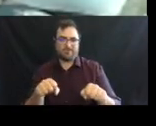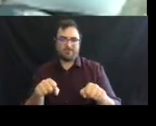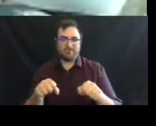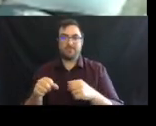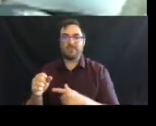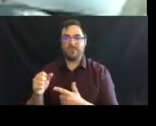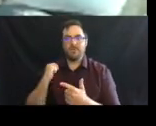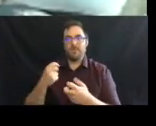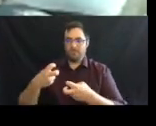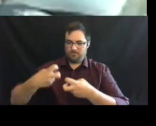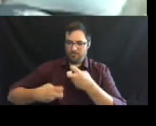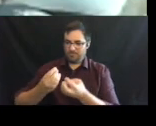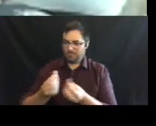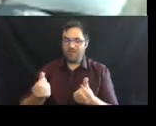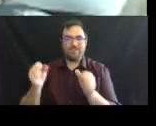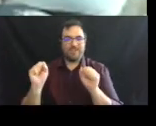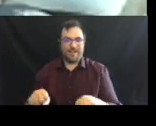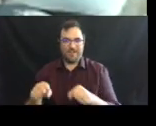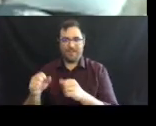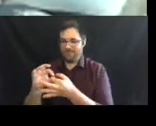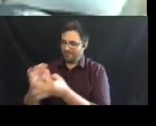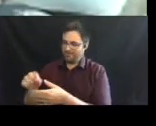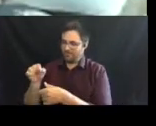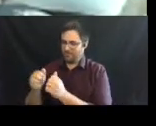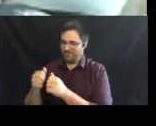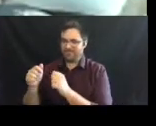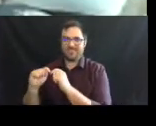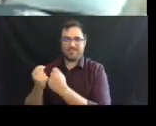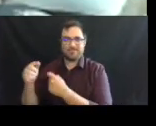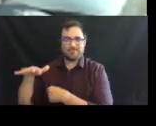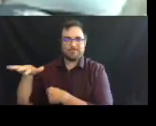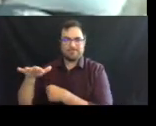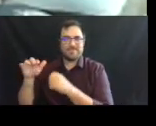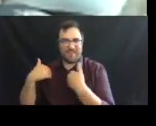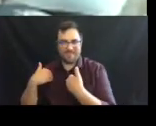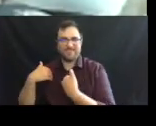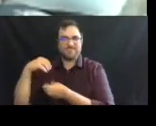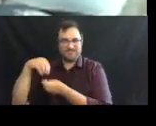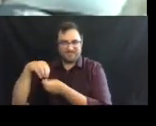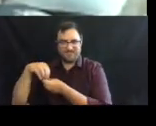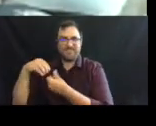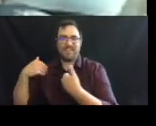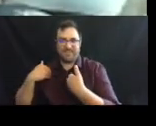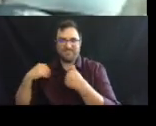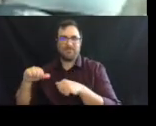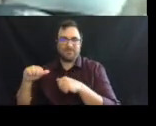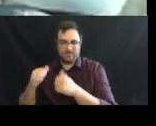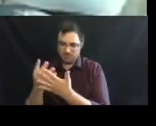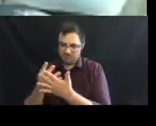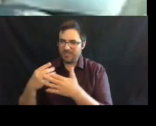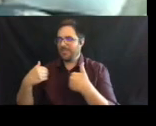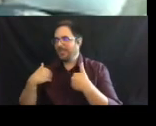barriers to getting in for that diagnostic eval at that point. So that has been a really important